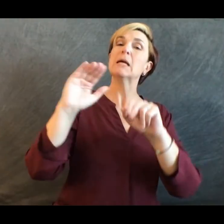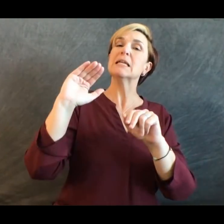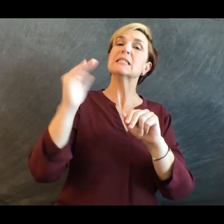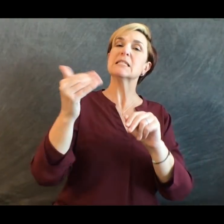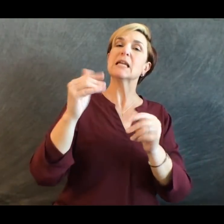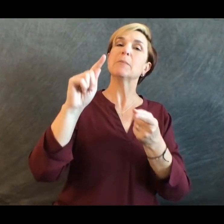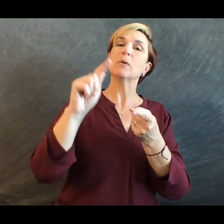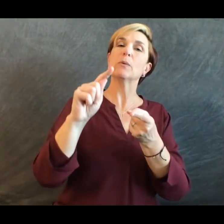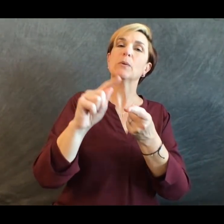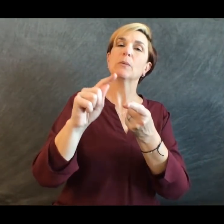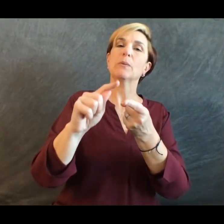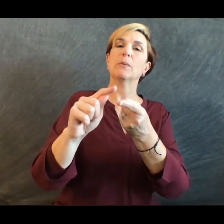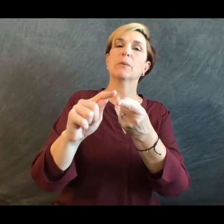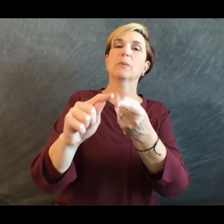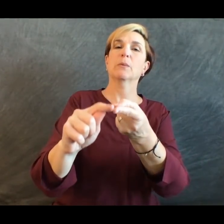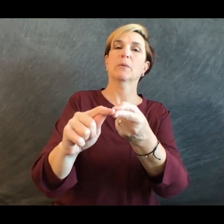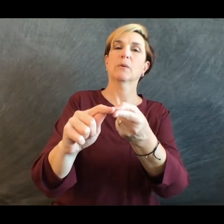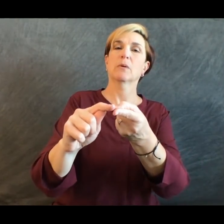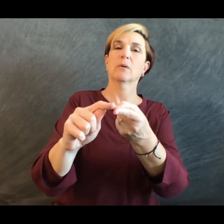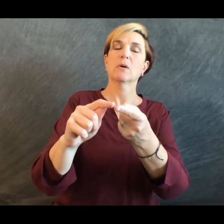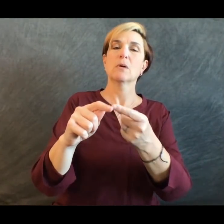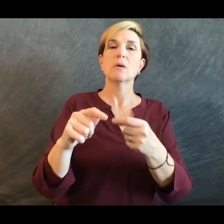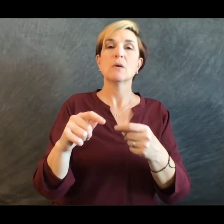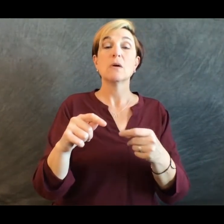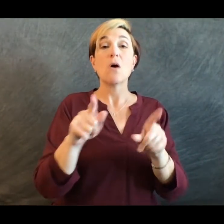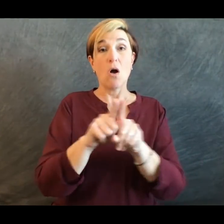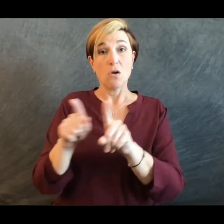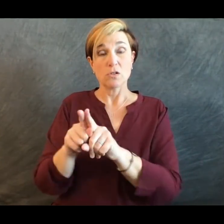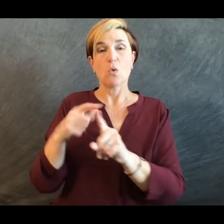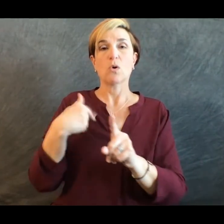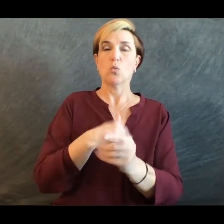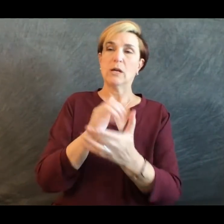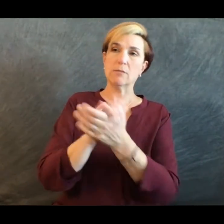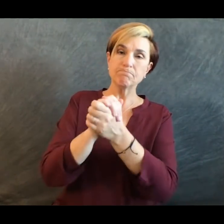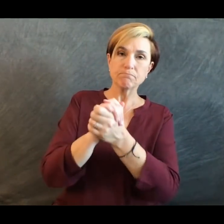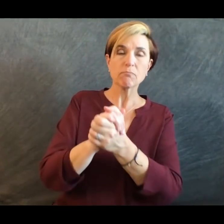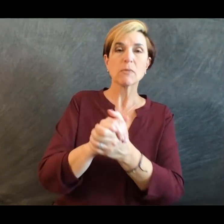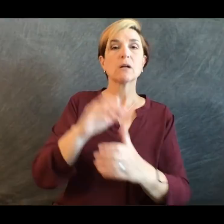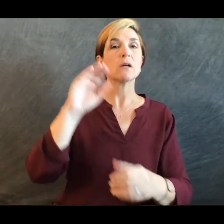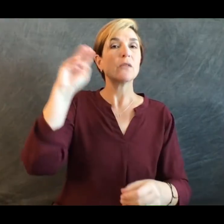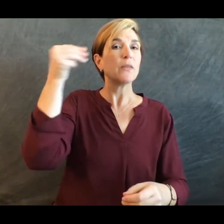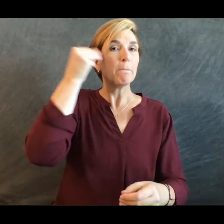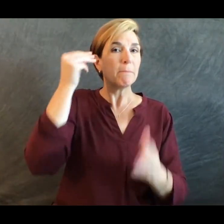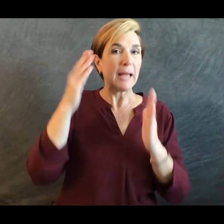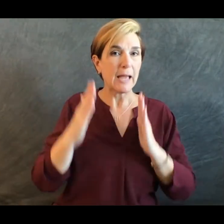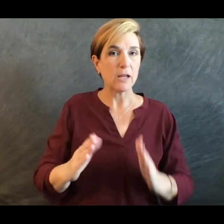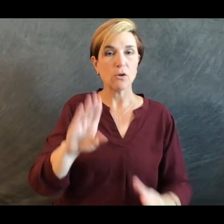out the work of the mayors of baltimore and the district and philadelphia who